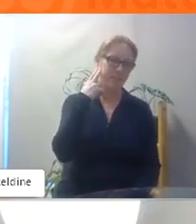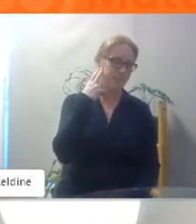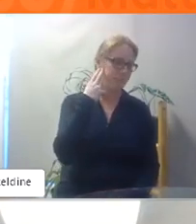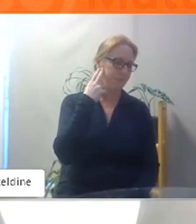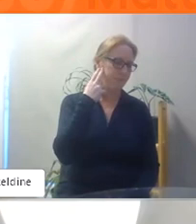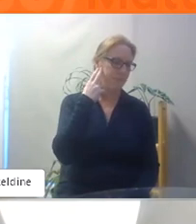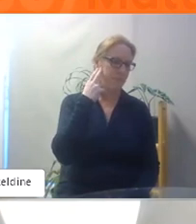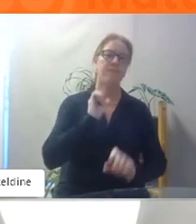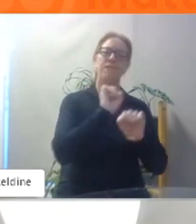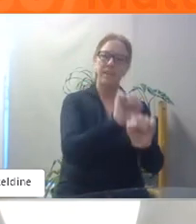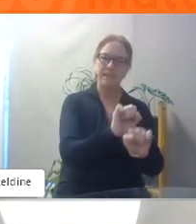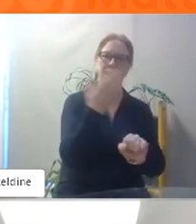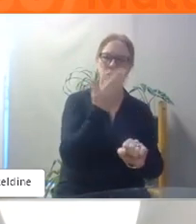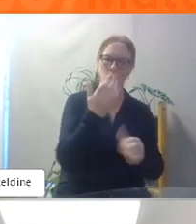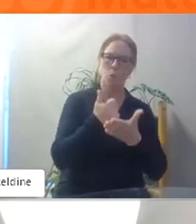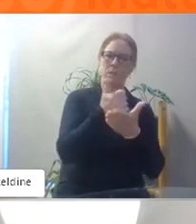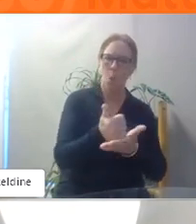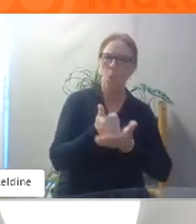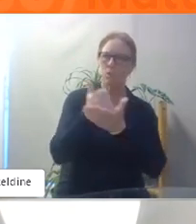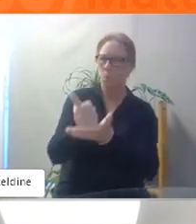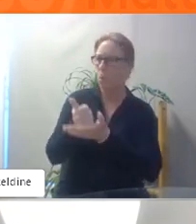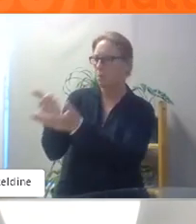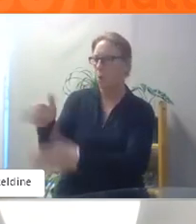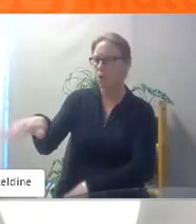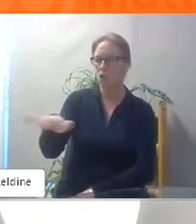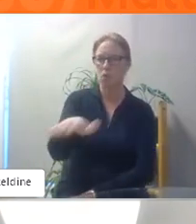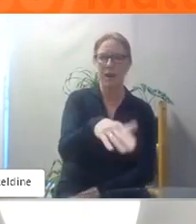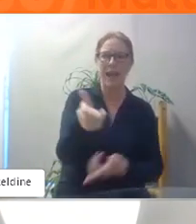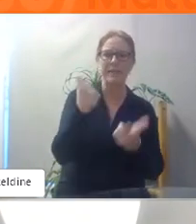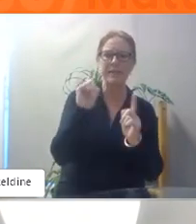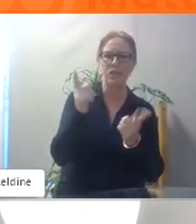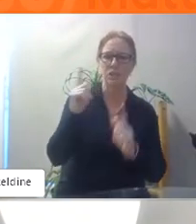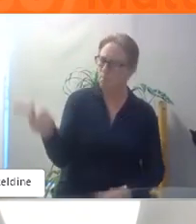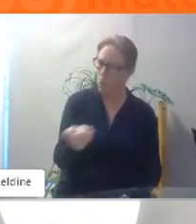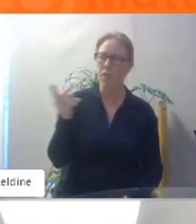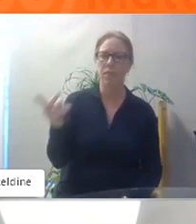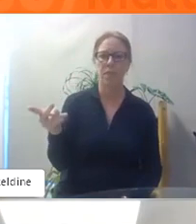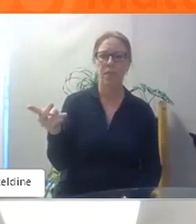schools and supporting children and teachers. And there's also